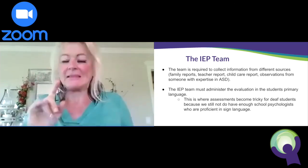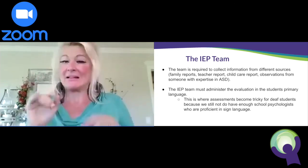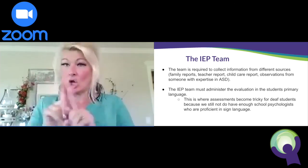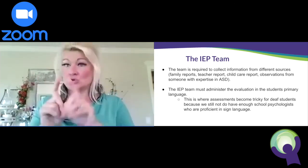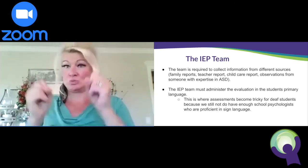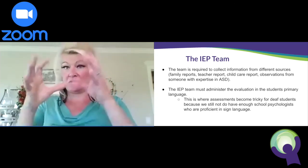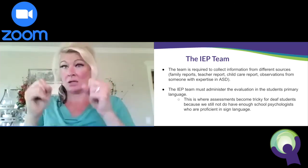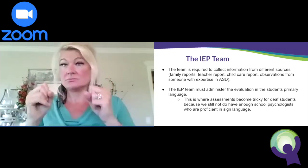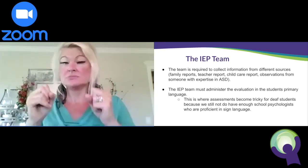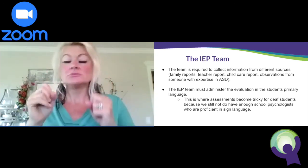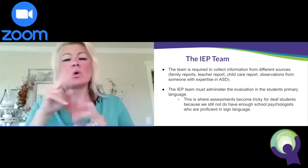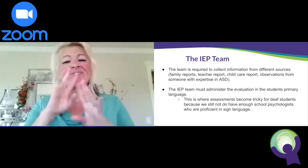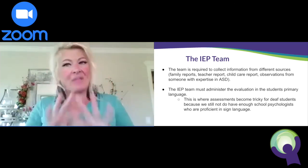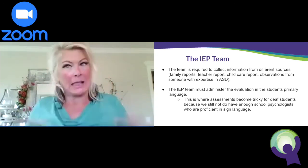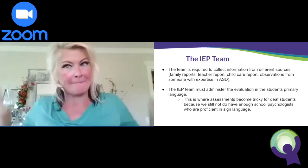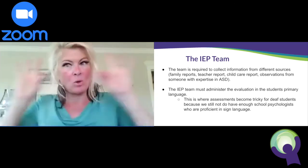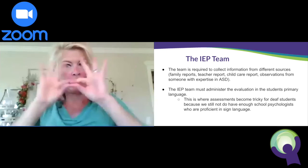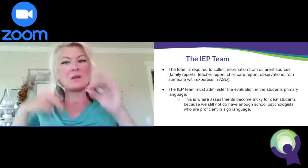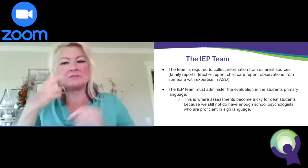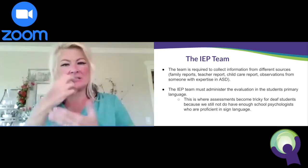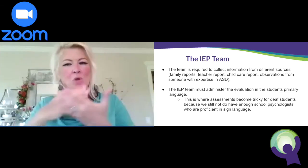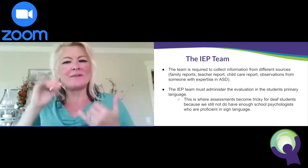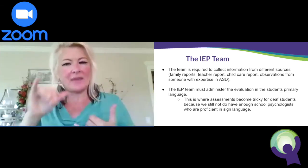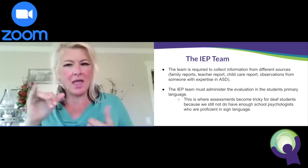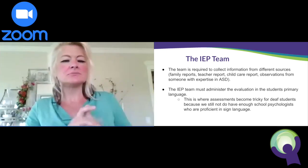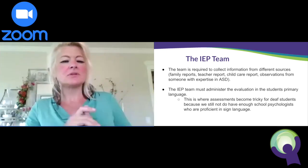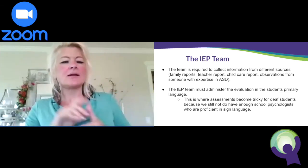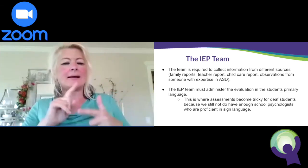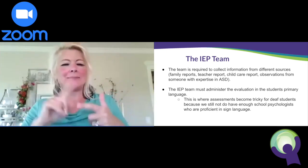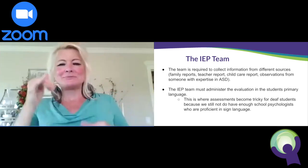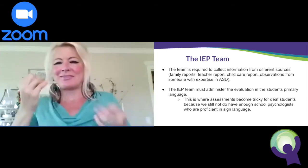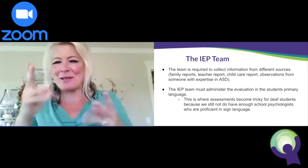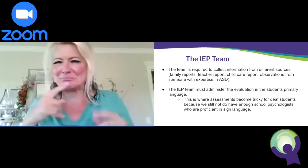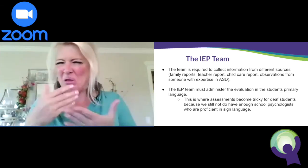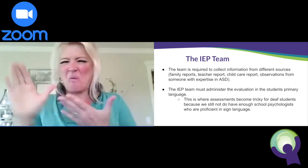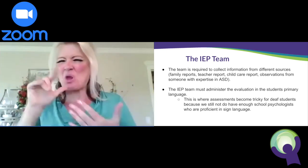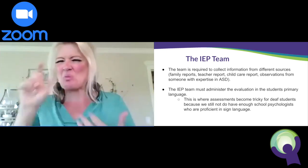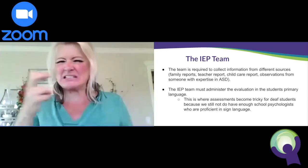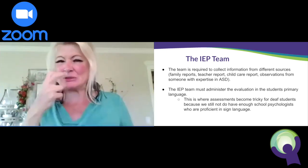skills, it's not always on how to pronounce things or how to